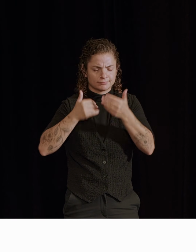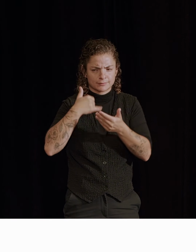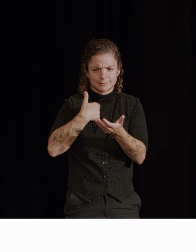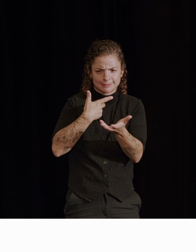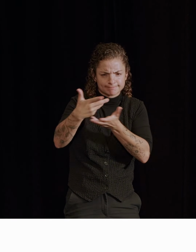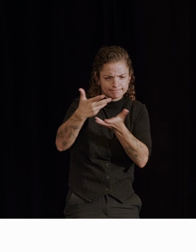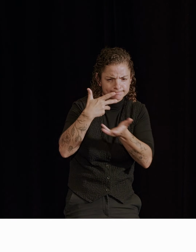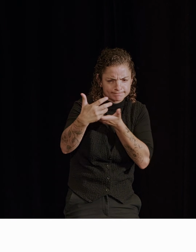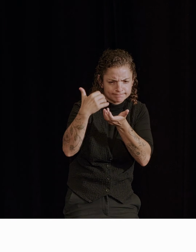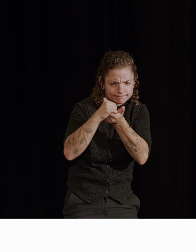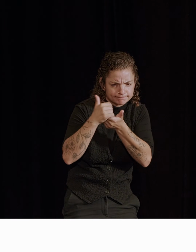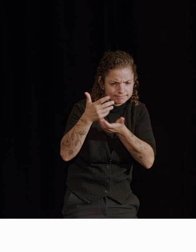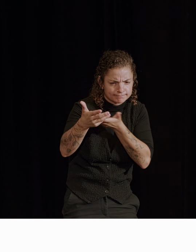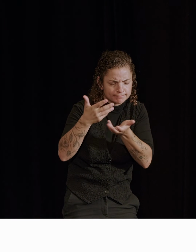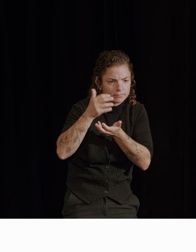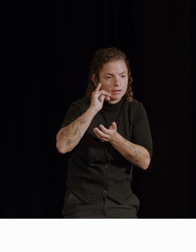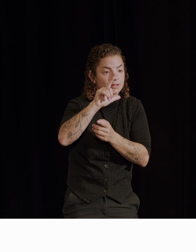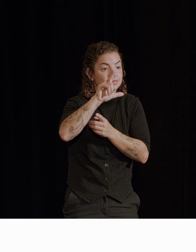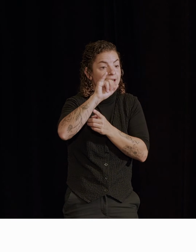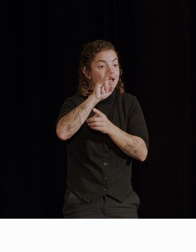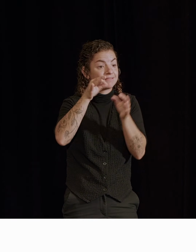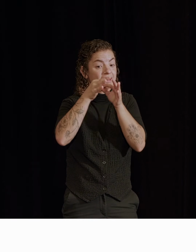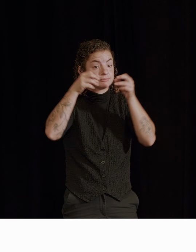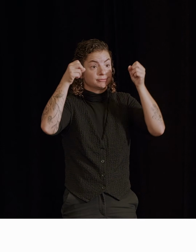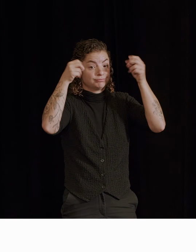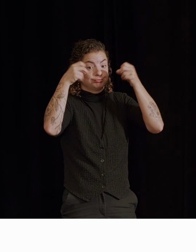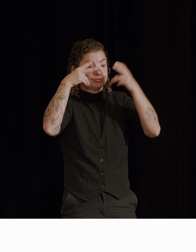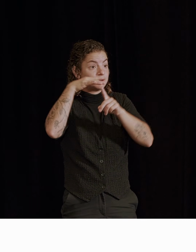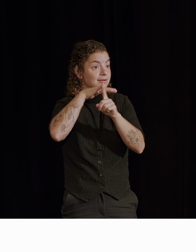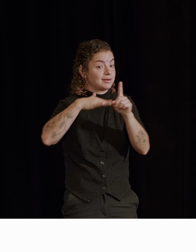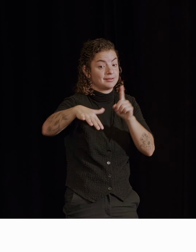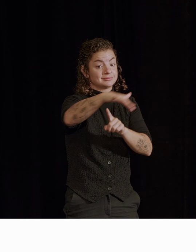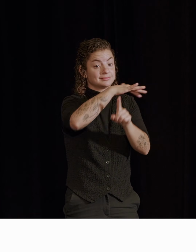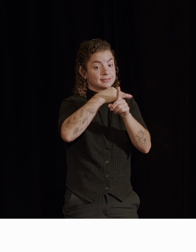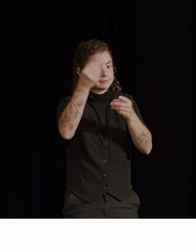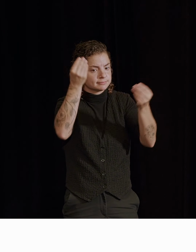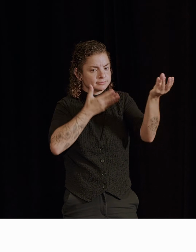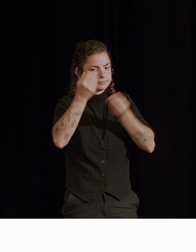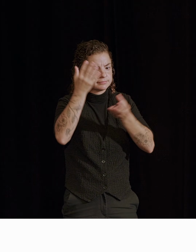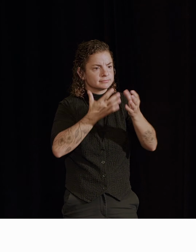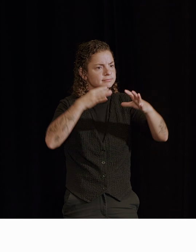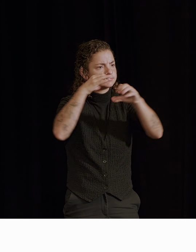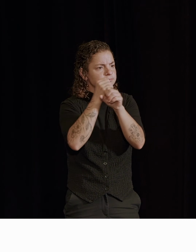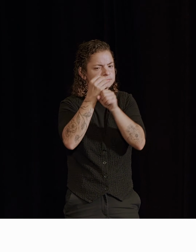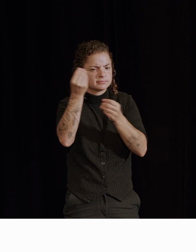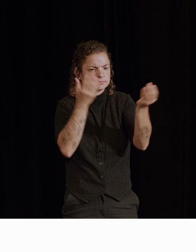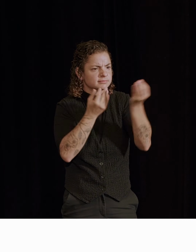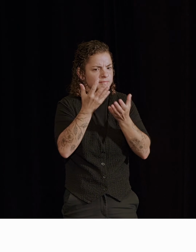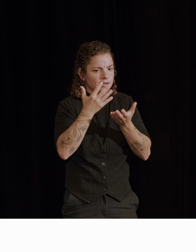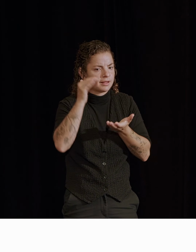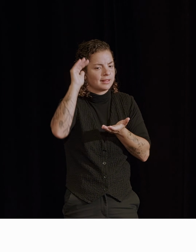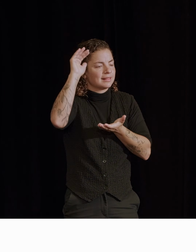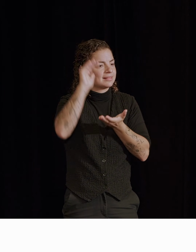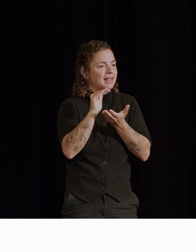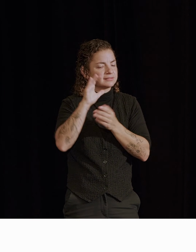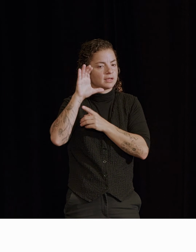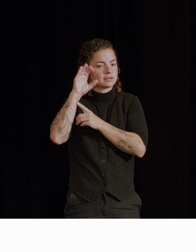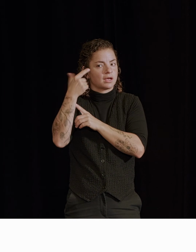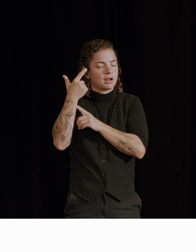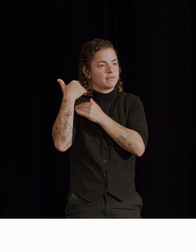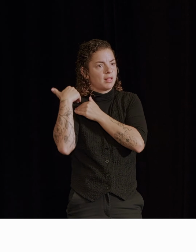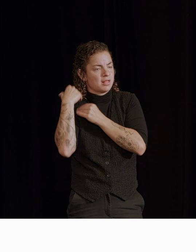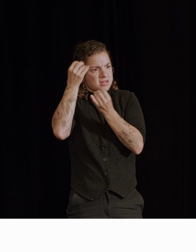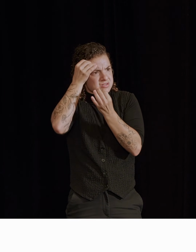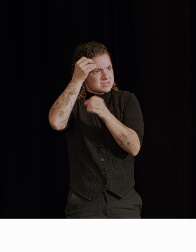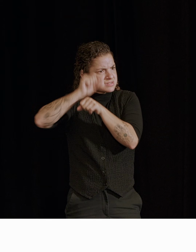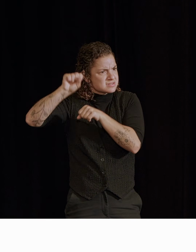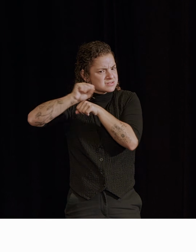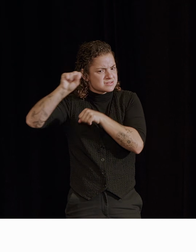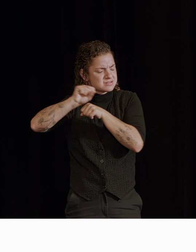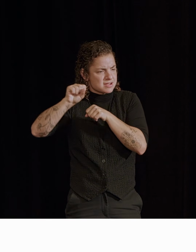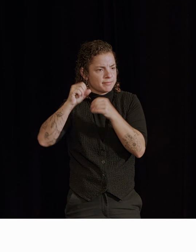And how these conversations can help them. You'll hear more about this research shortly,